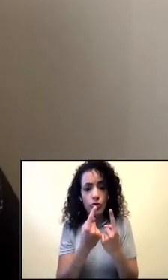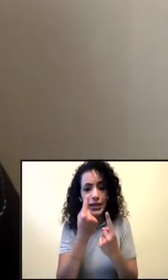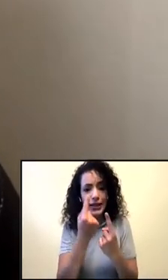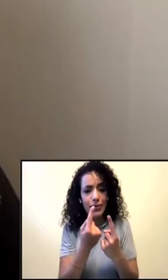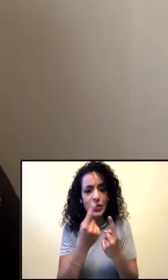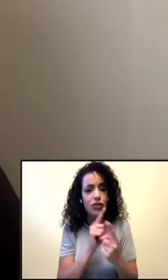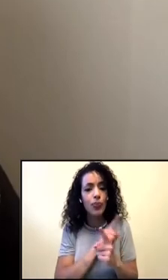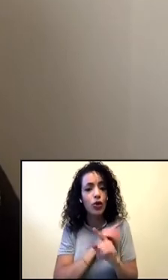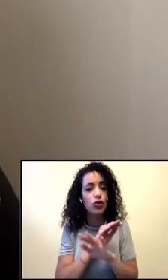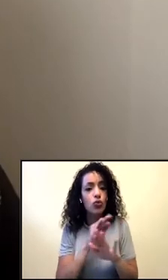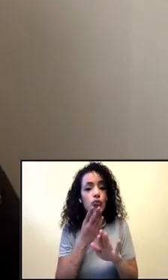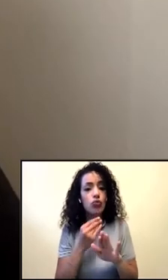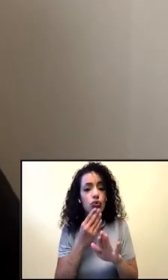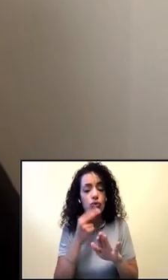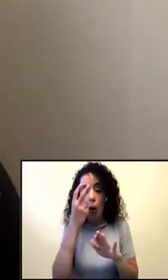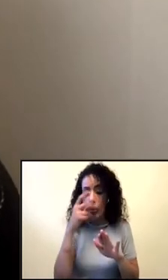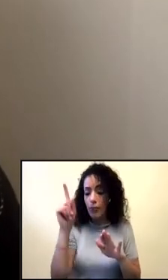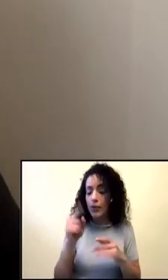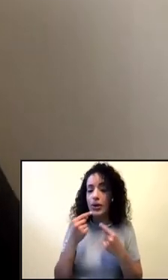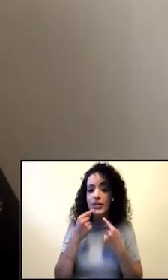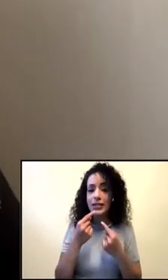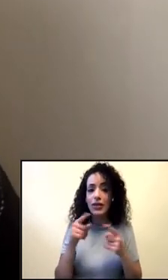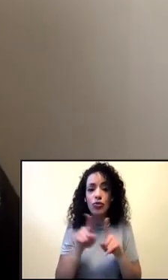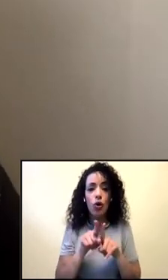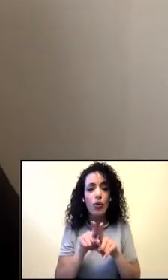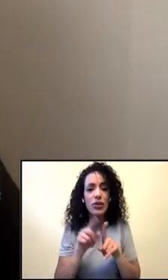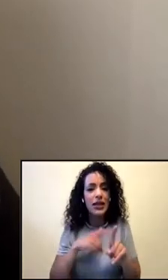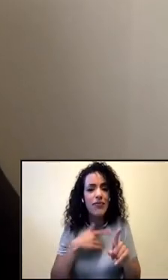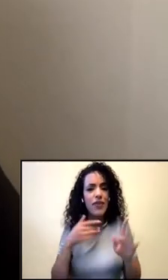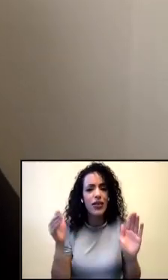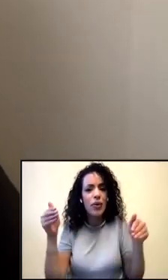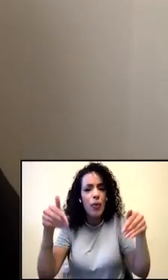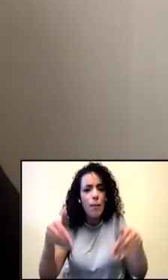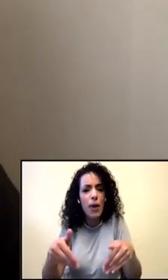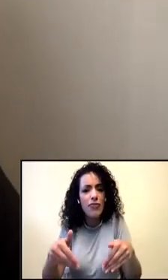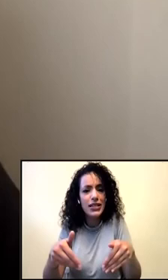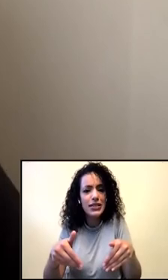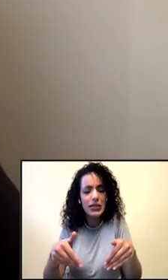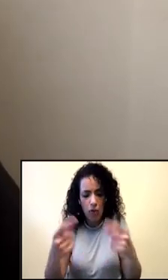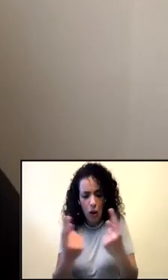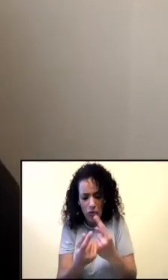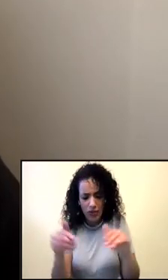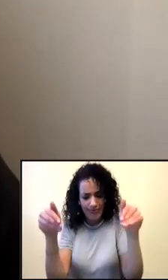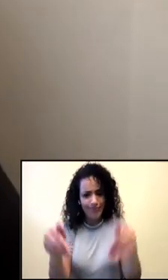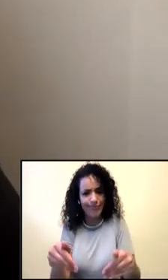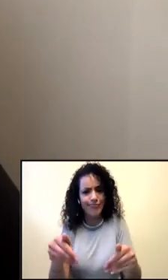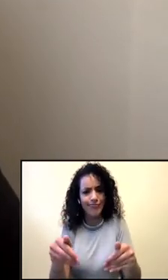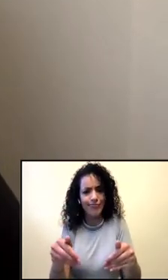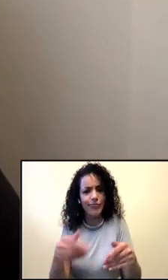the elders said that they were like it was almost like they were buried. And i thought that was really interesting how they're holding on to these like functionless